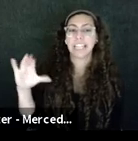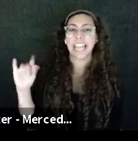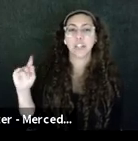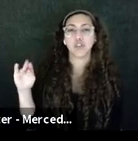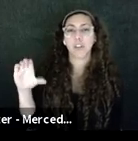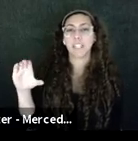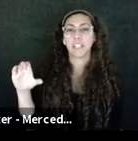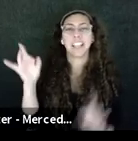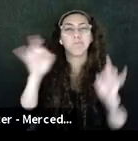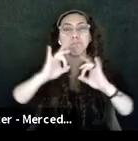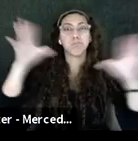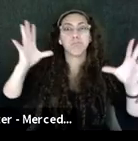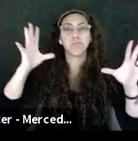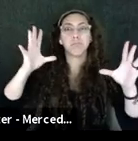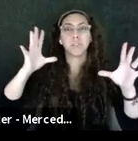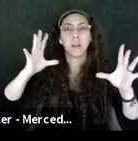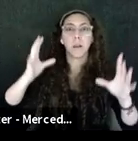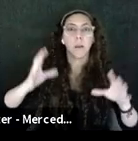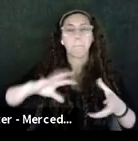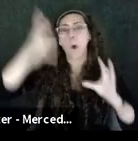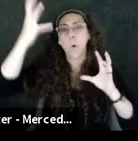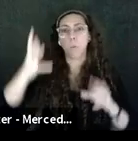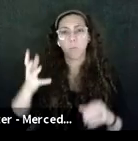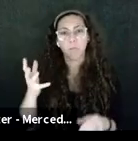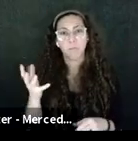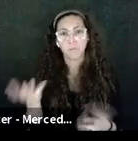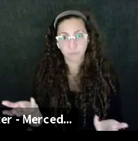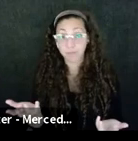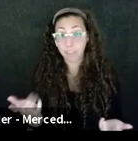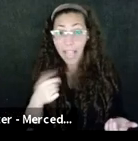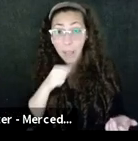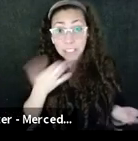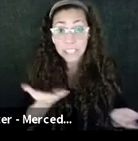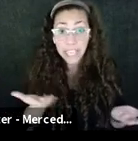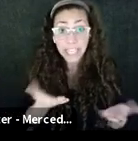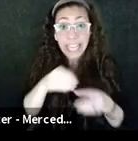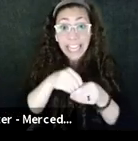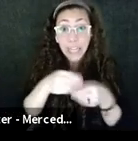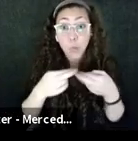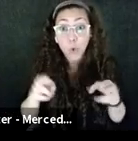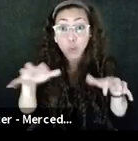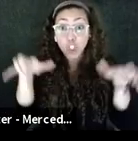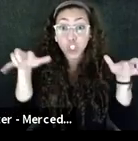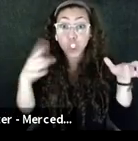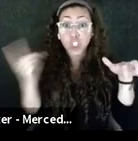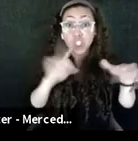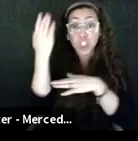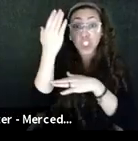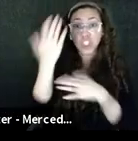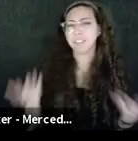Jason Williams: And the fact that I'm not standing in front of you all in some great room and we're like actually connecting not over this weird zoom thing.